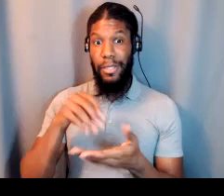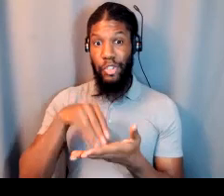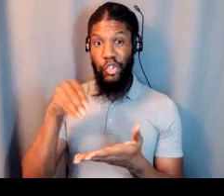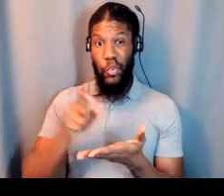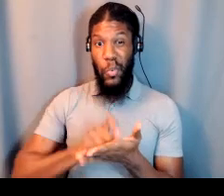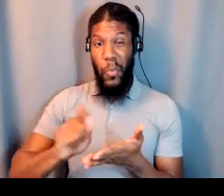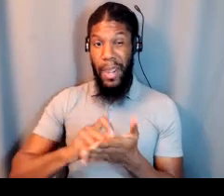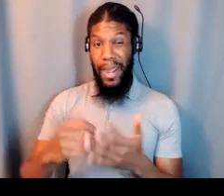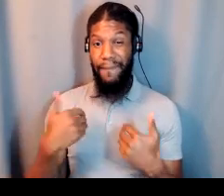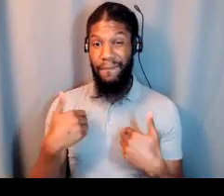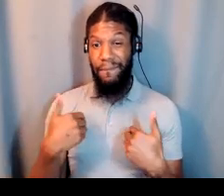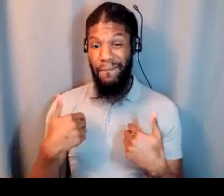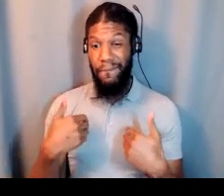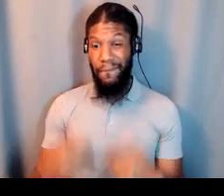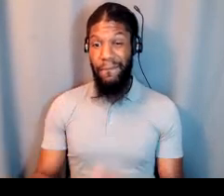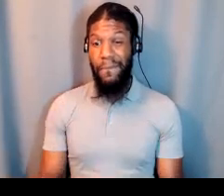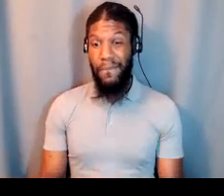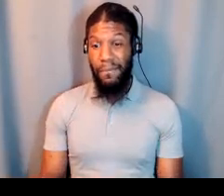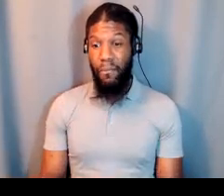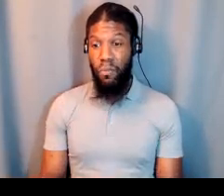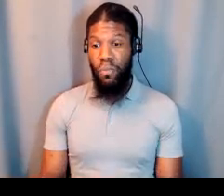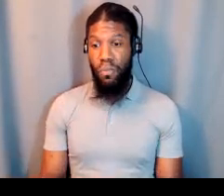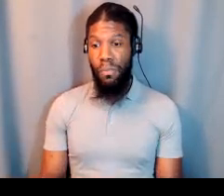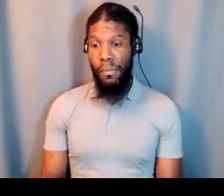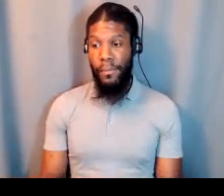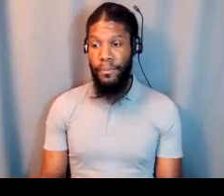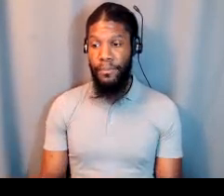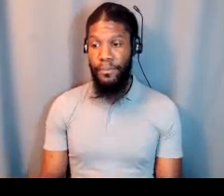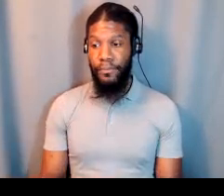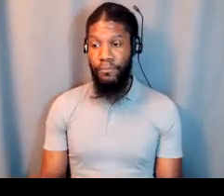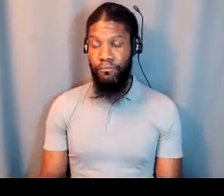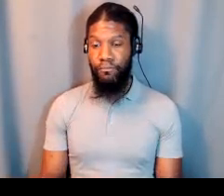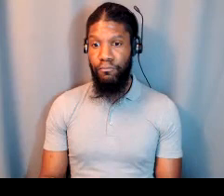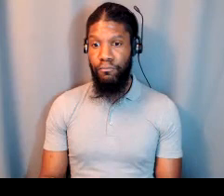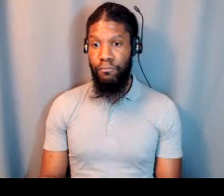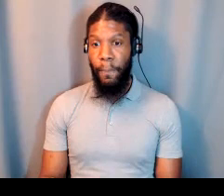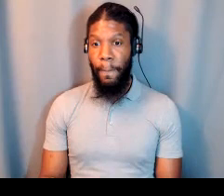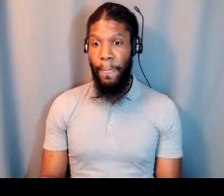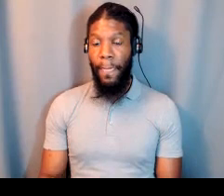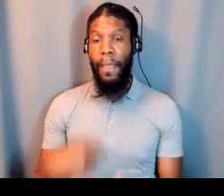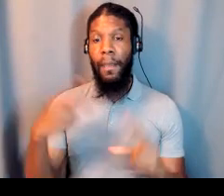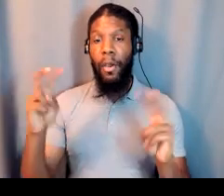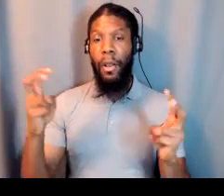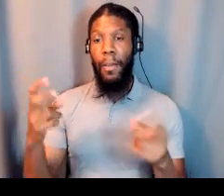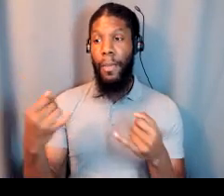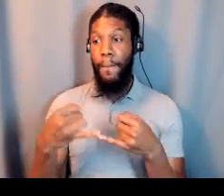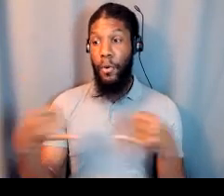what we really see is what I call sort of like the border of the writing center. I think really what we see here